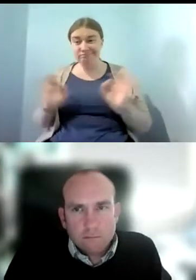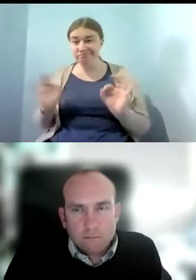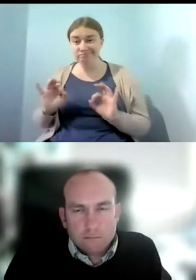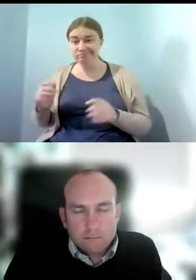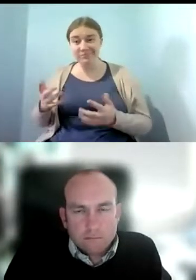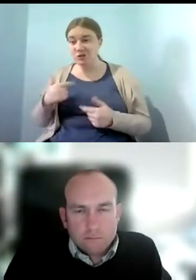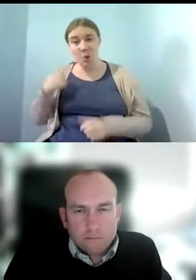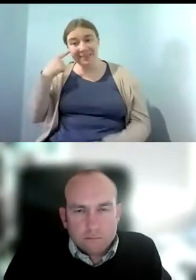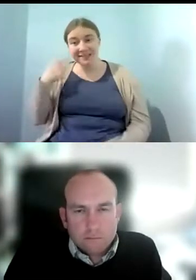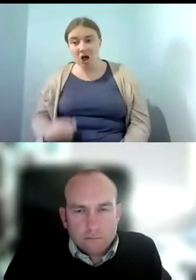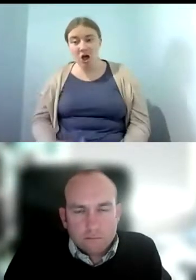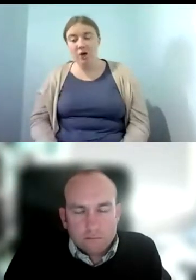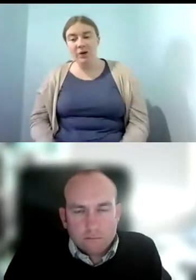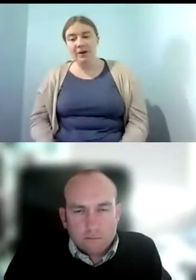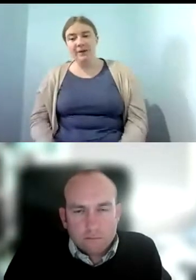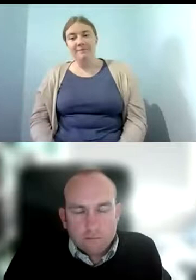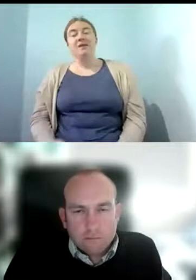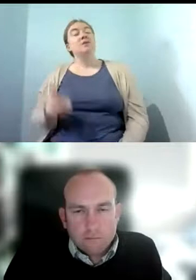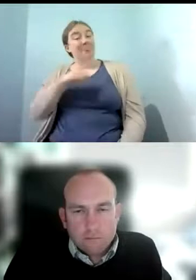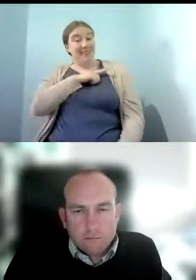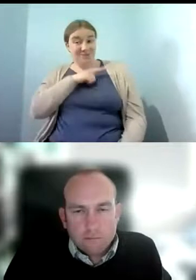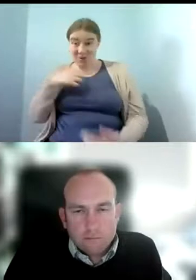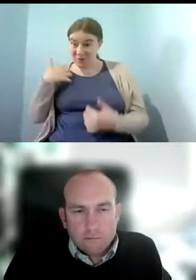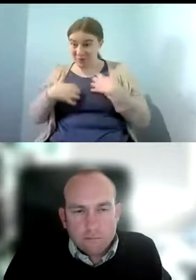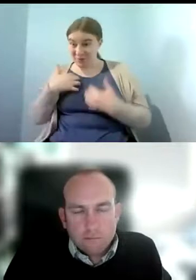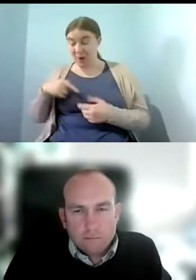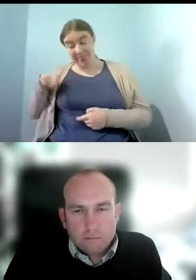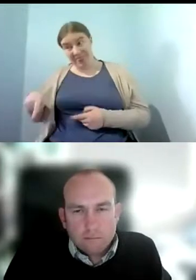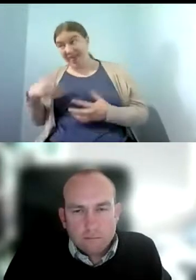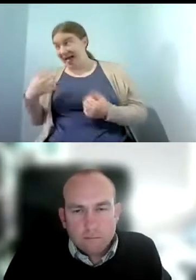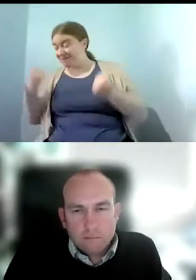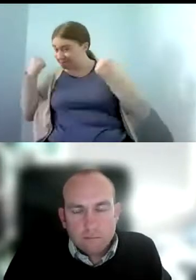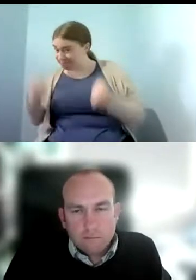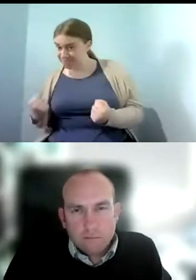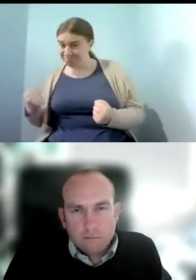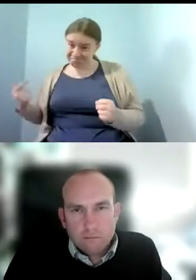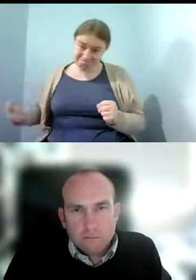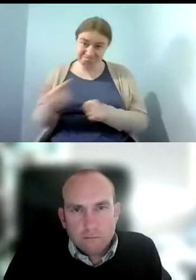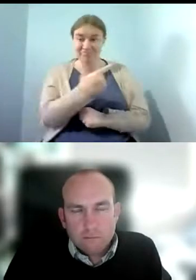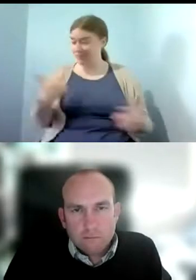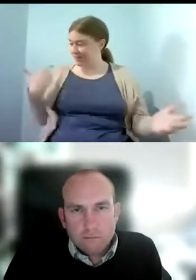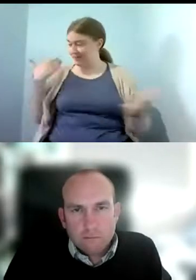they and it's really interesting that this drive to come up the river severn after quite a strong